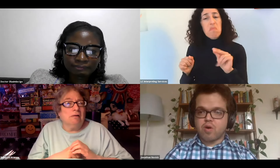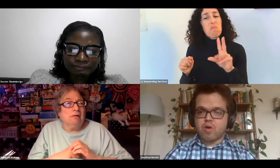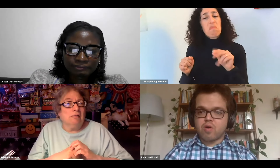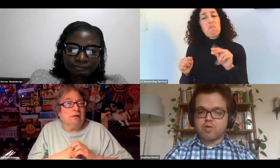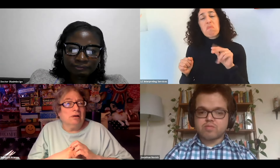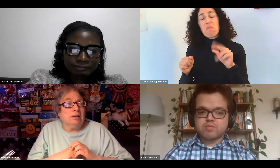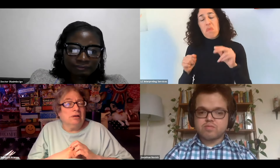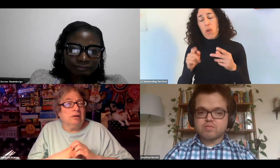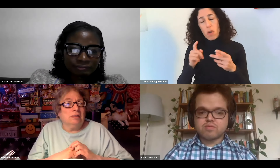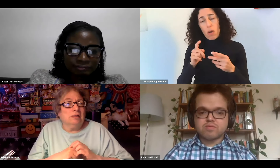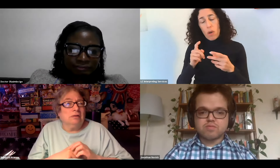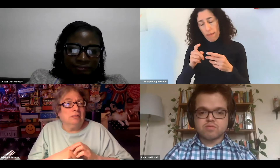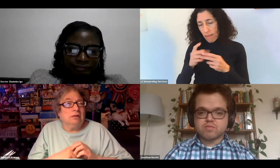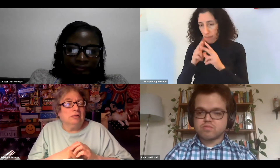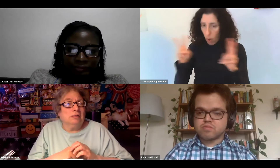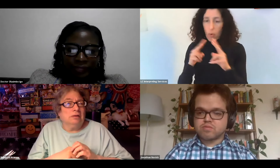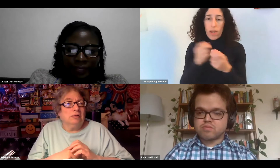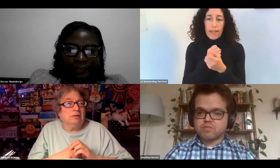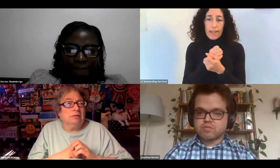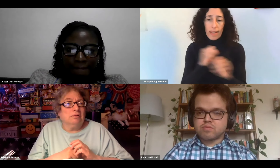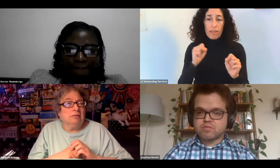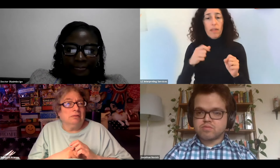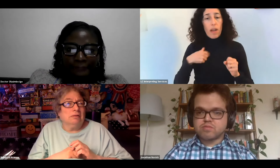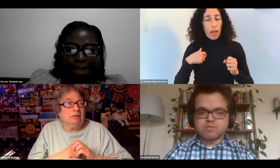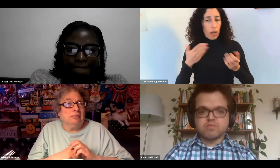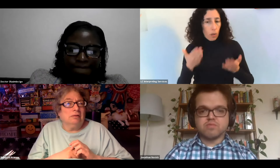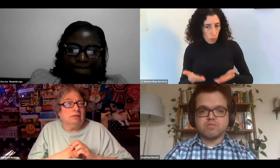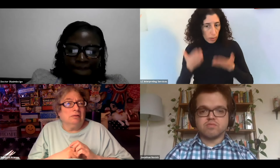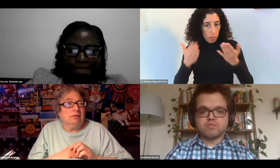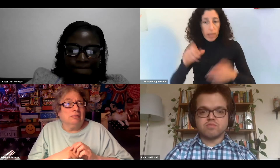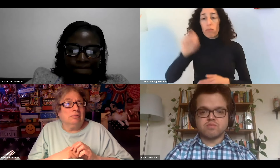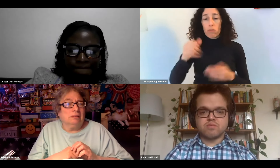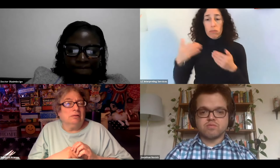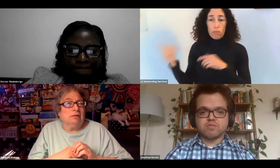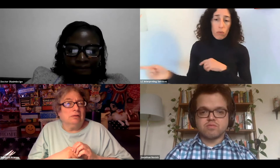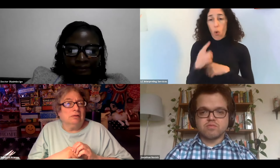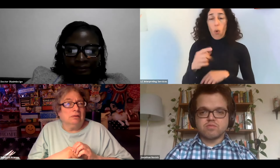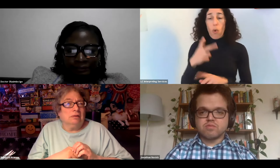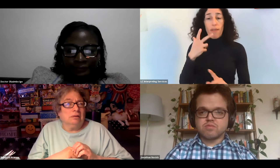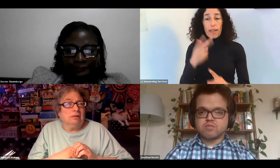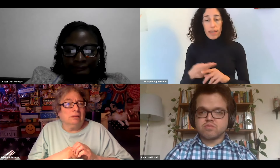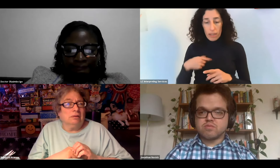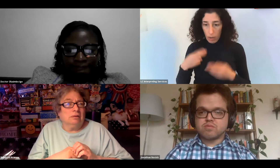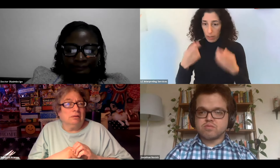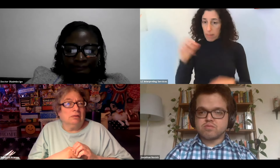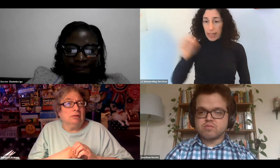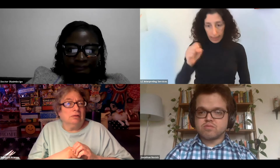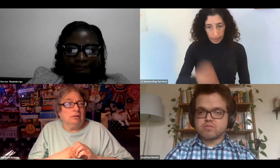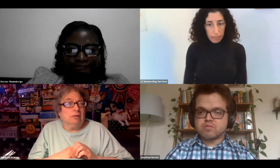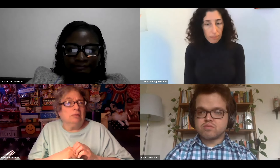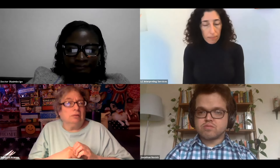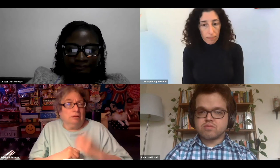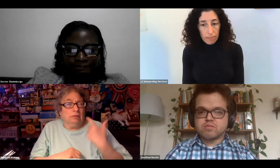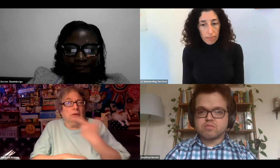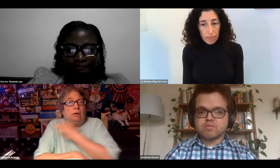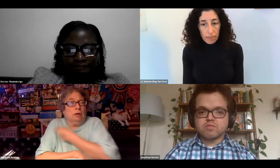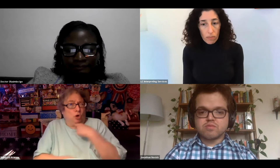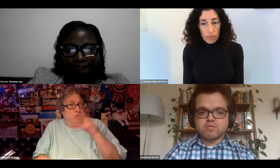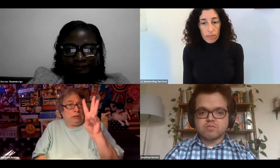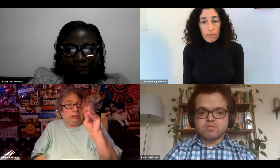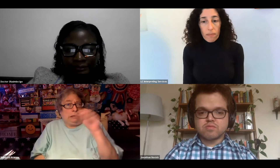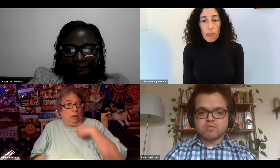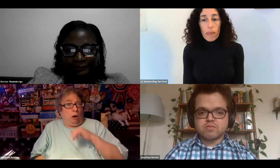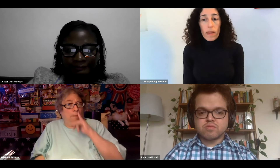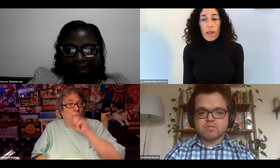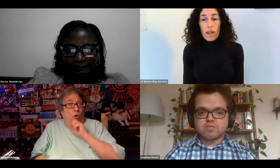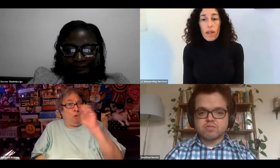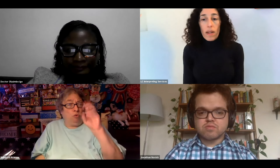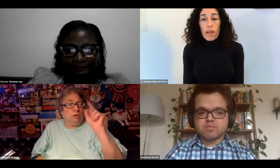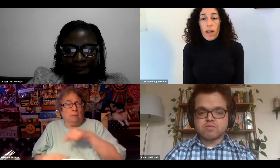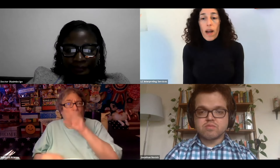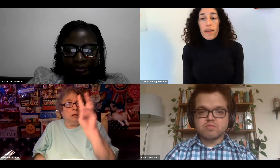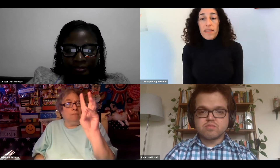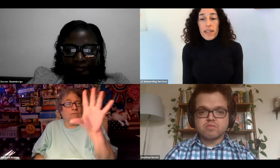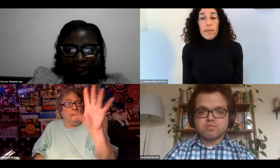If those medical problems make it more likely for you to get very sick if you do get COVID, then it is probably safer for you to get the vaccine. So again, the vaccine is to prevent you from getting very sick with COVID, and the vaccine has been shown to be safe for most people, unless you have had a severe allergic reaction to a vaccine before or you are under age 16. Everybody else can take this vaccine. There is no group that's excluded from this vaccine.